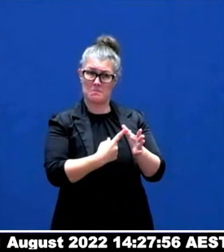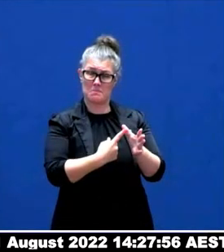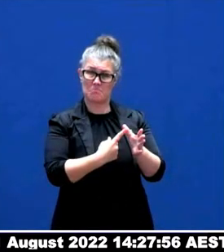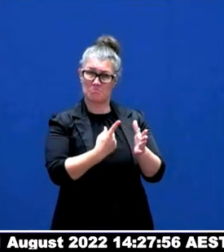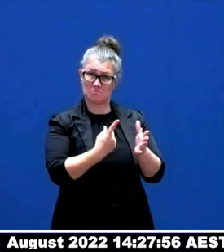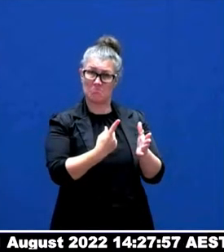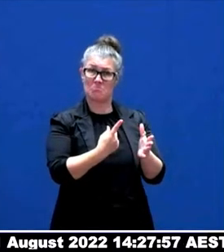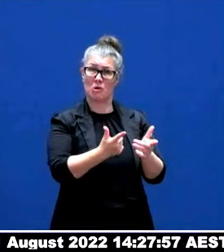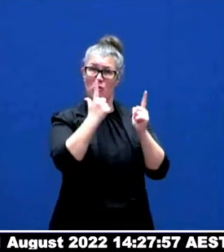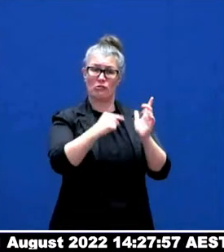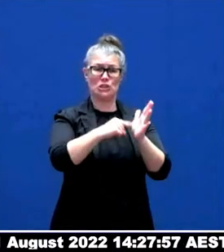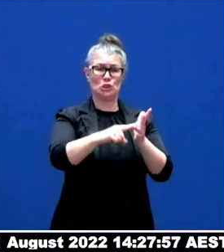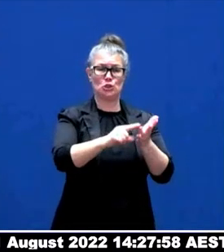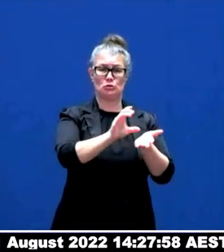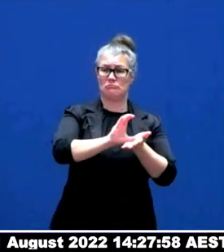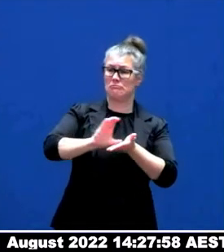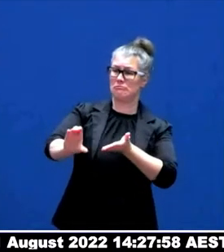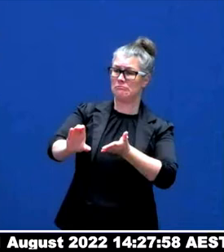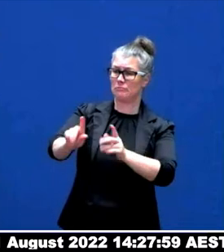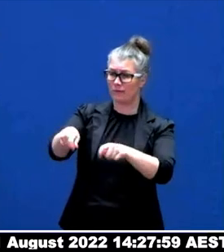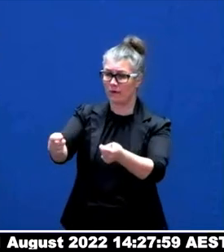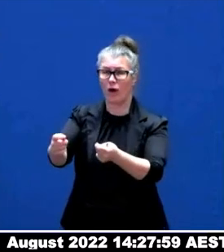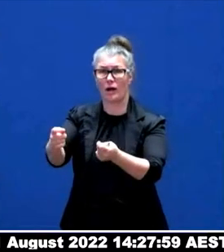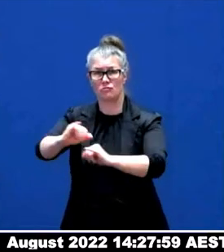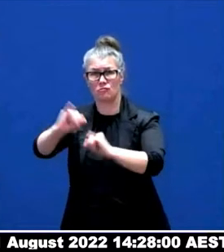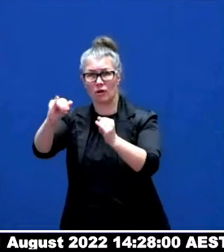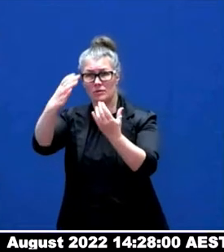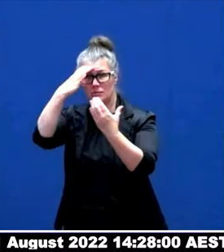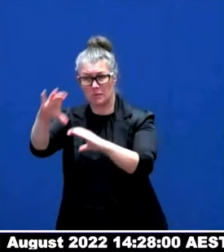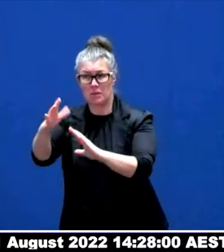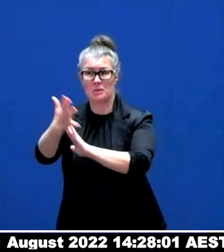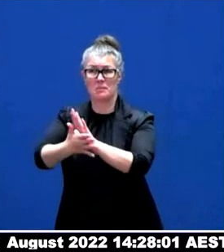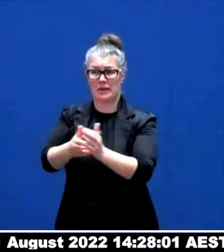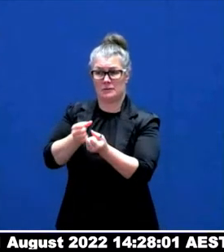form of crisis accommodation or whatever that would allow it to assist people who are